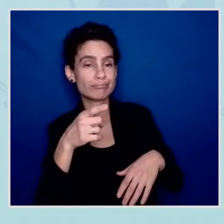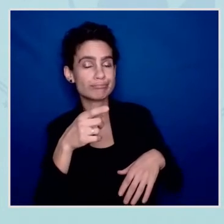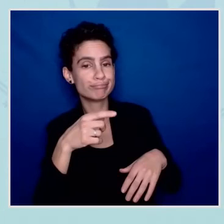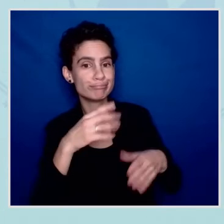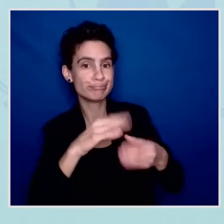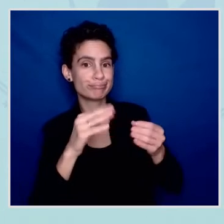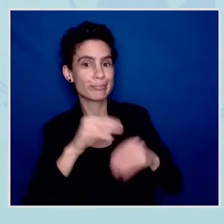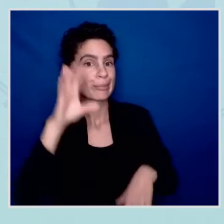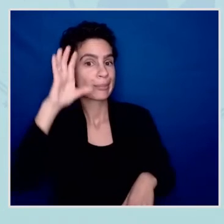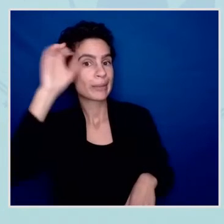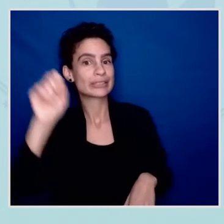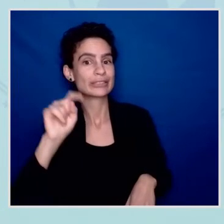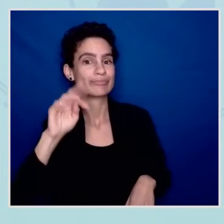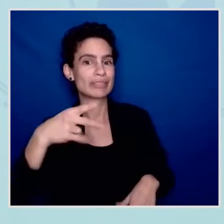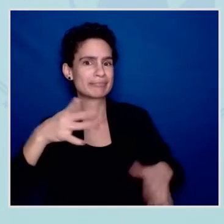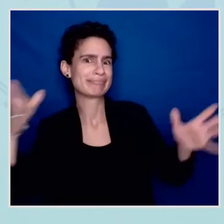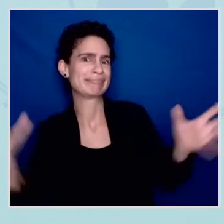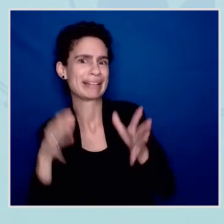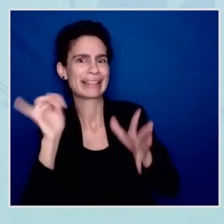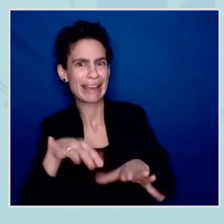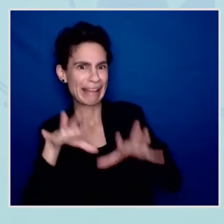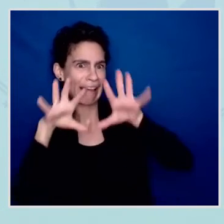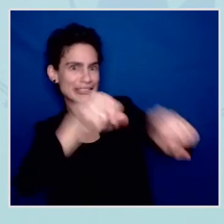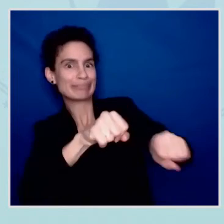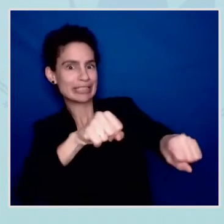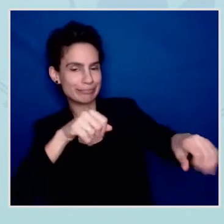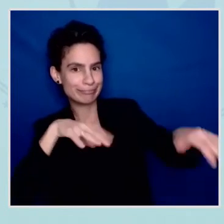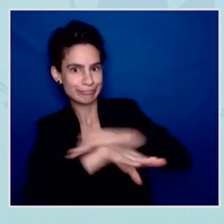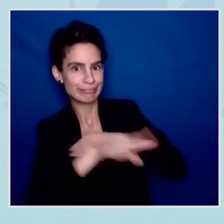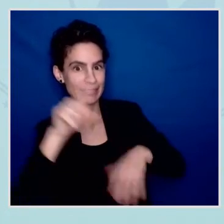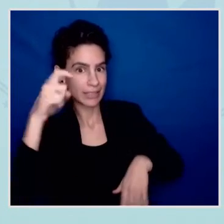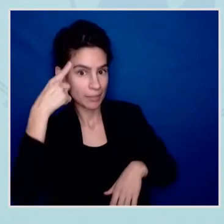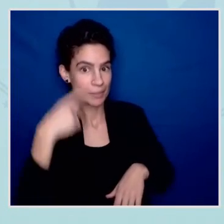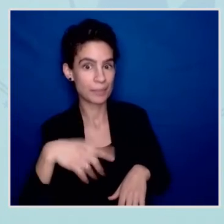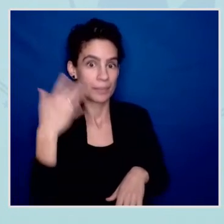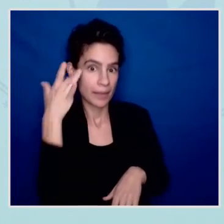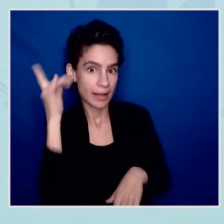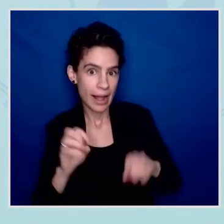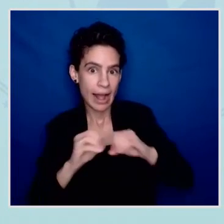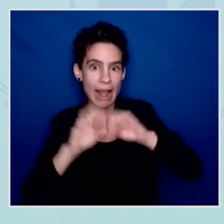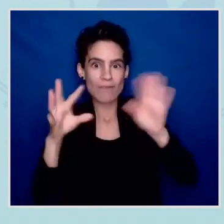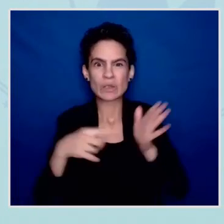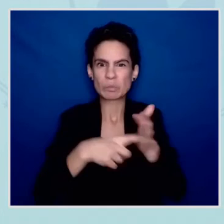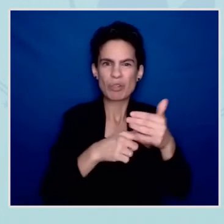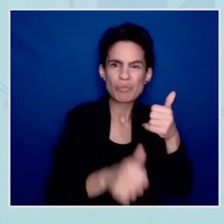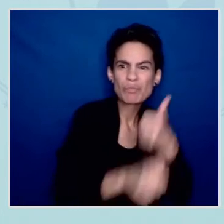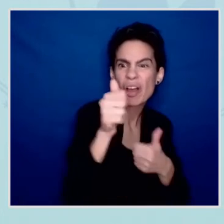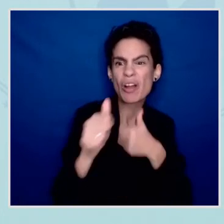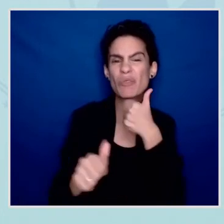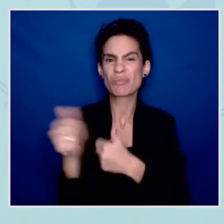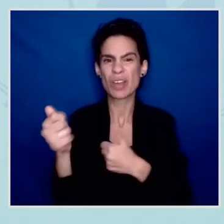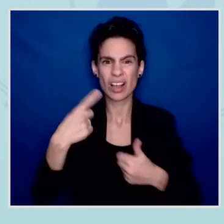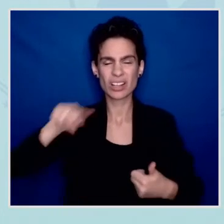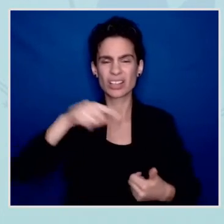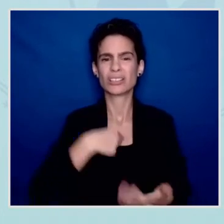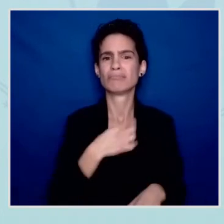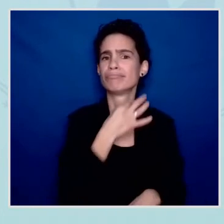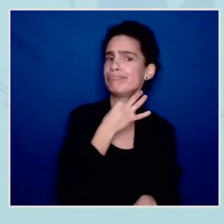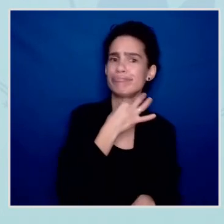PRESIDENT-ELECT BIDEN, VICE PRESIDENT-ELECT HARRIS, THANK YOU BOTH. I WANT TO PICK UP ONE THING